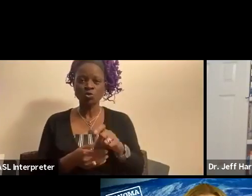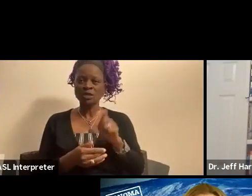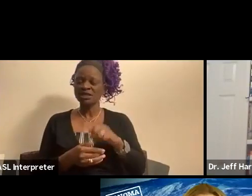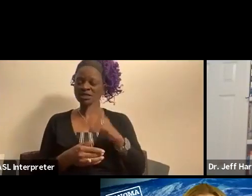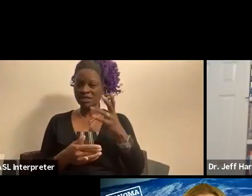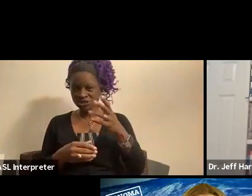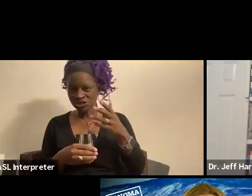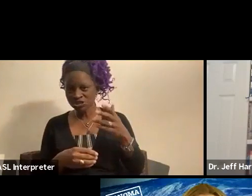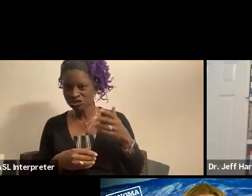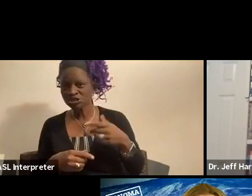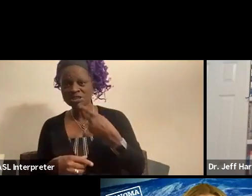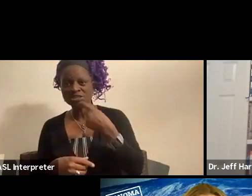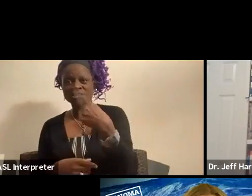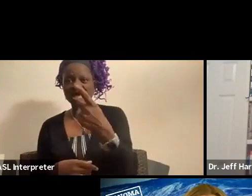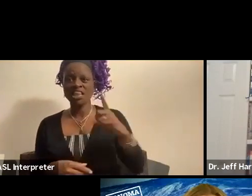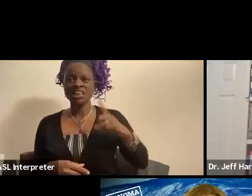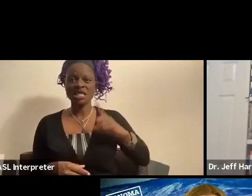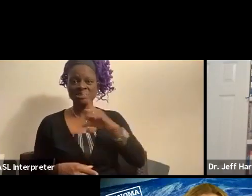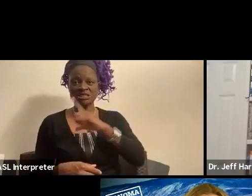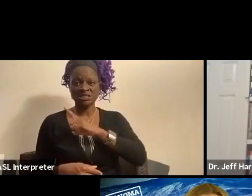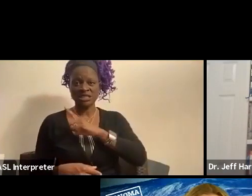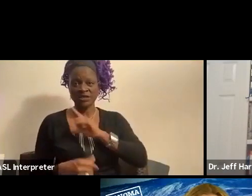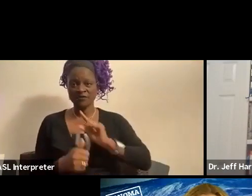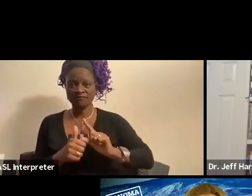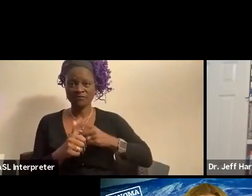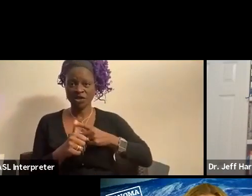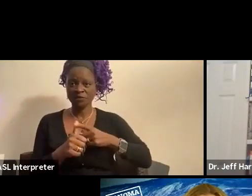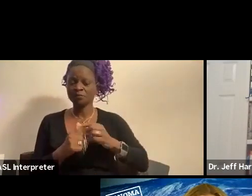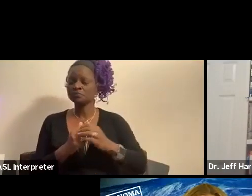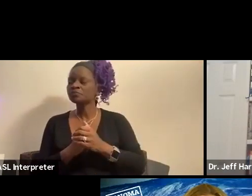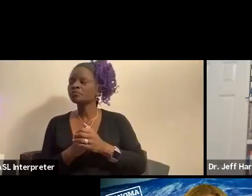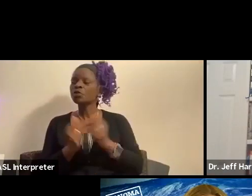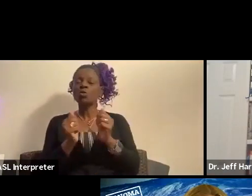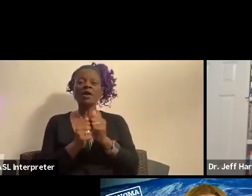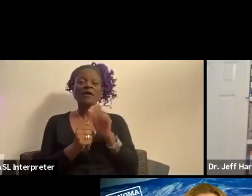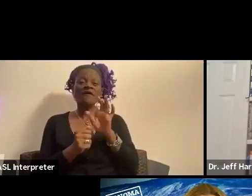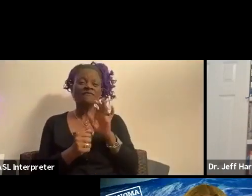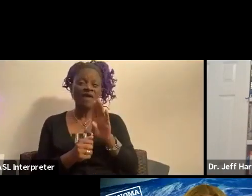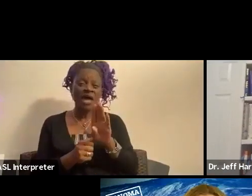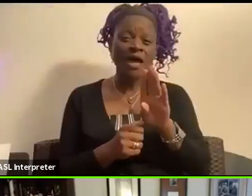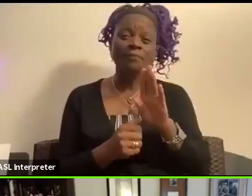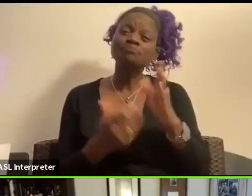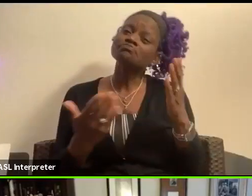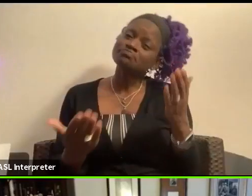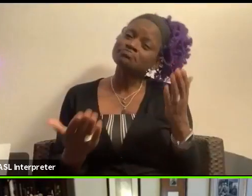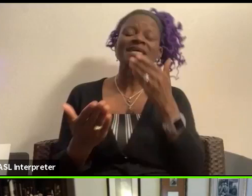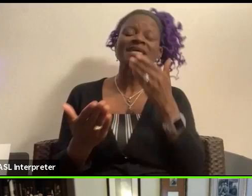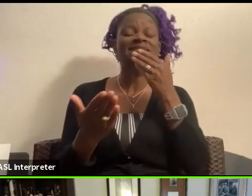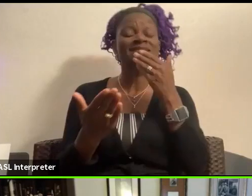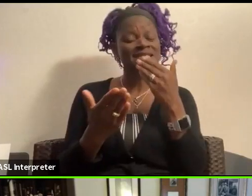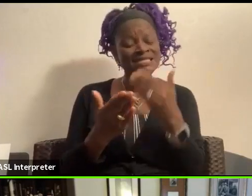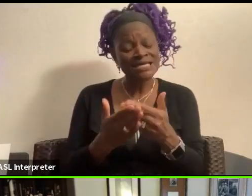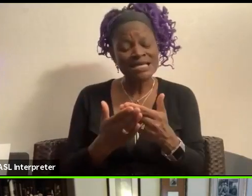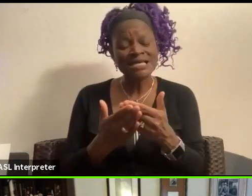The reality of February is wishful thinking. It's a benchmark date and the date for